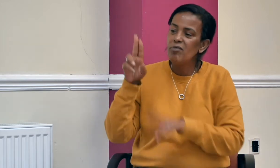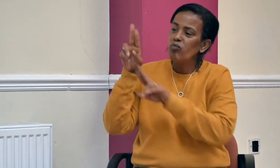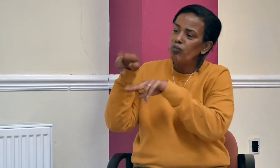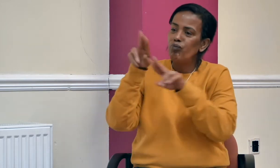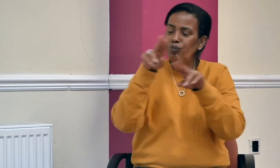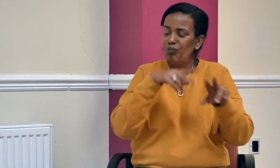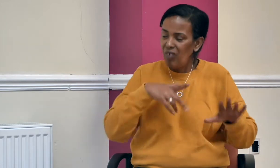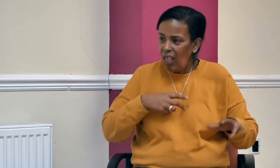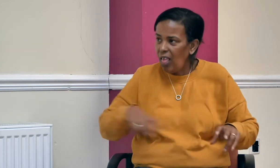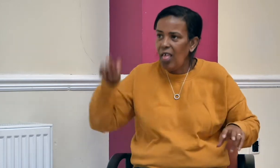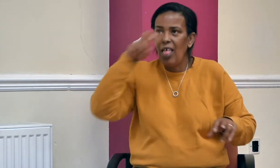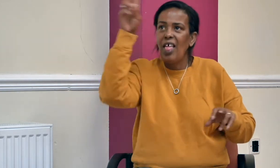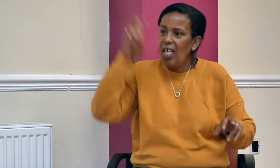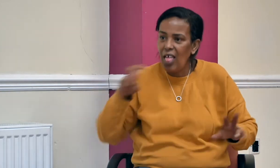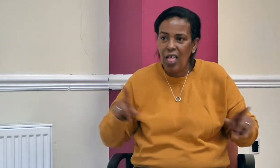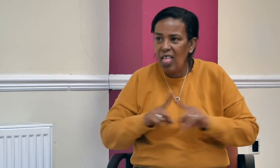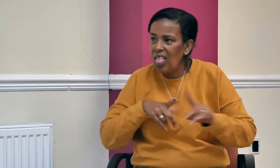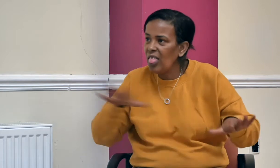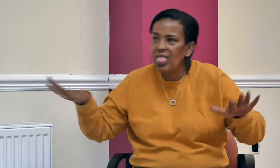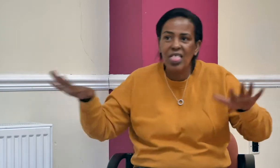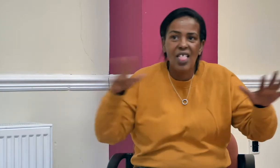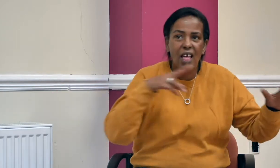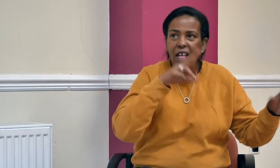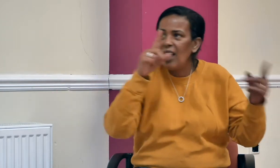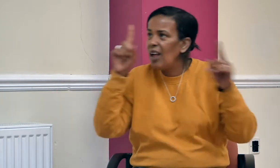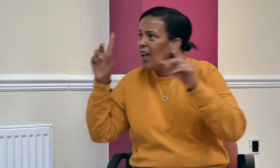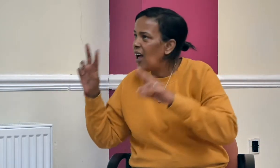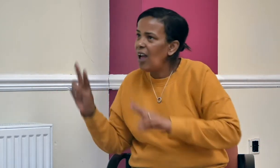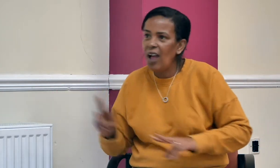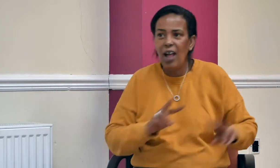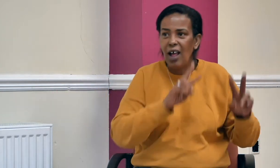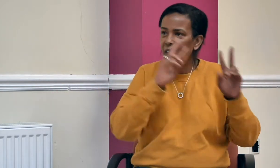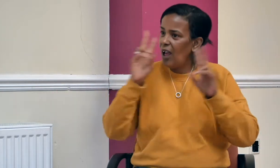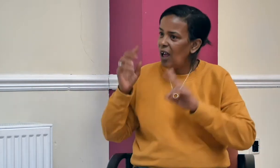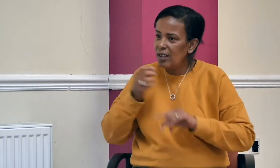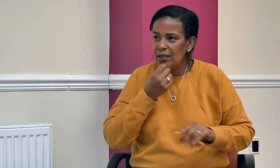We were all clambering over the beds, looking around and getting used to things.